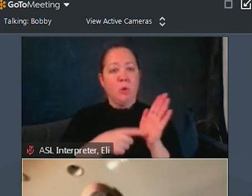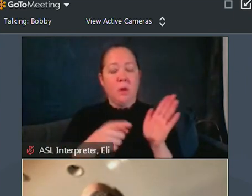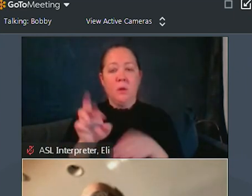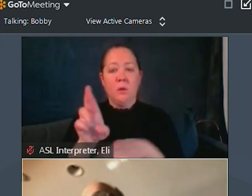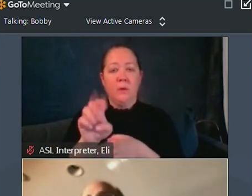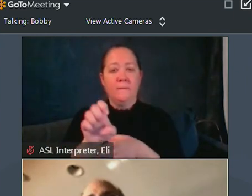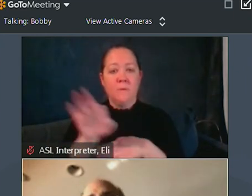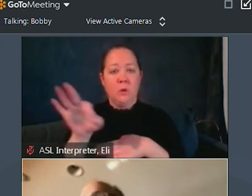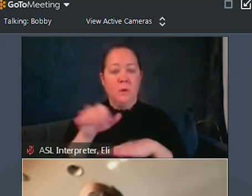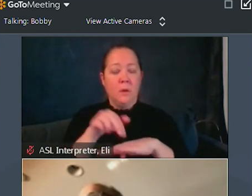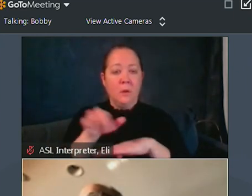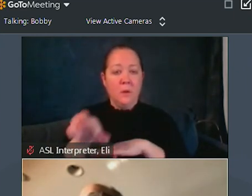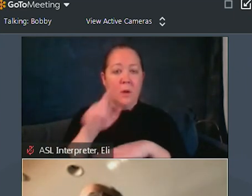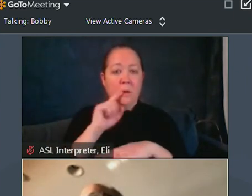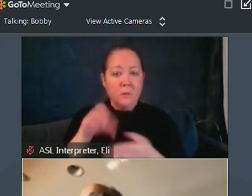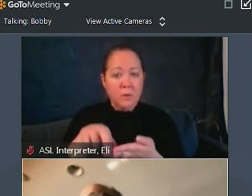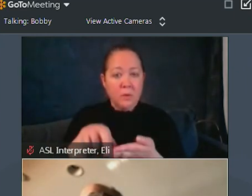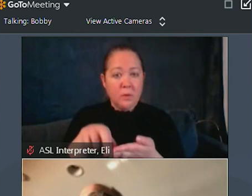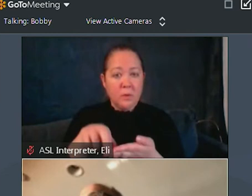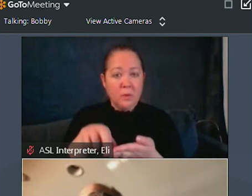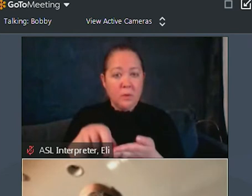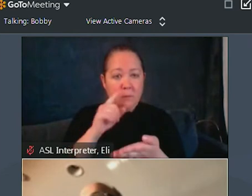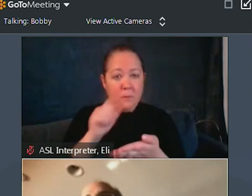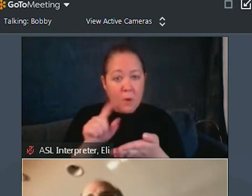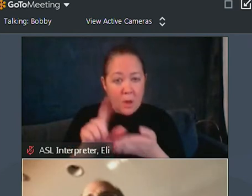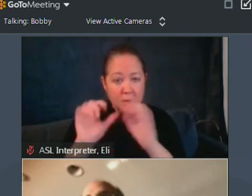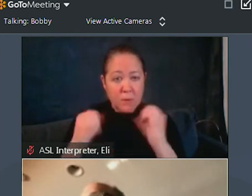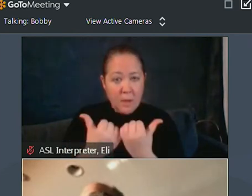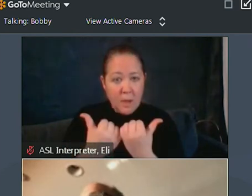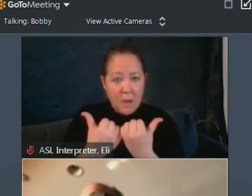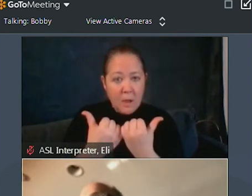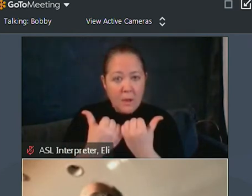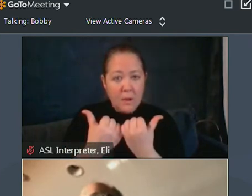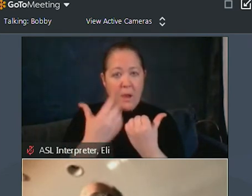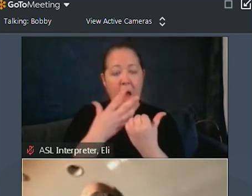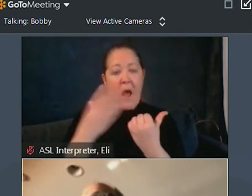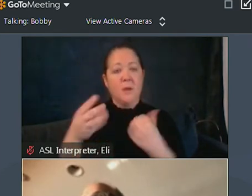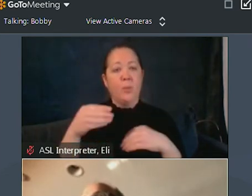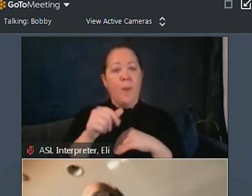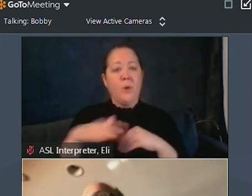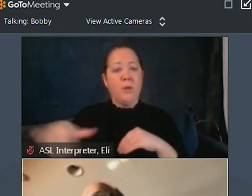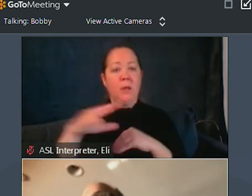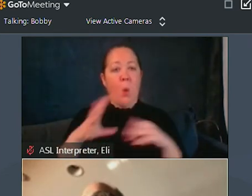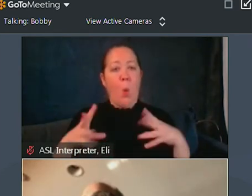to registered associations, as well as the budding and confronting property owners.